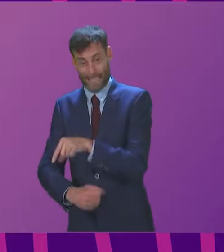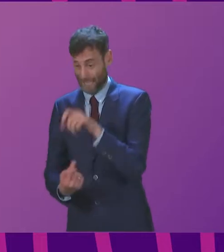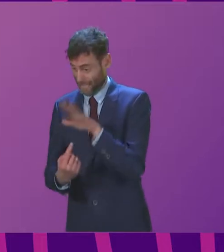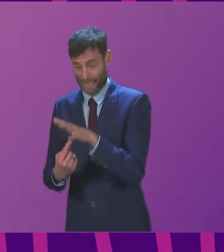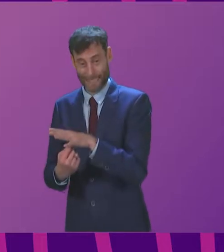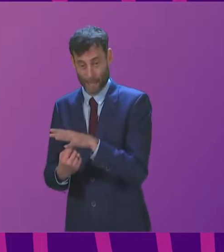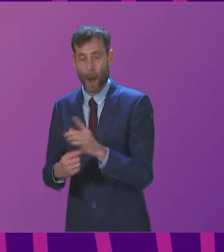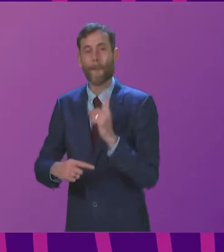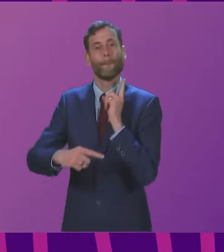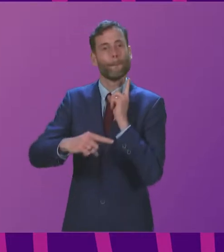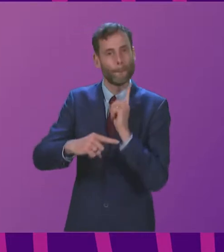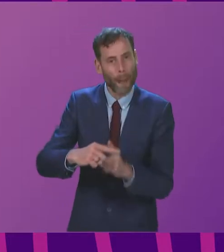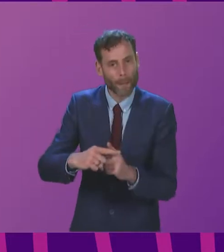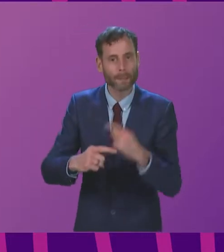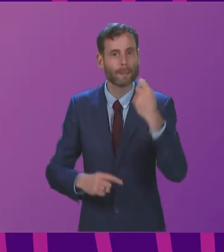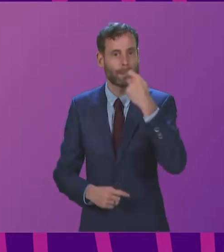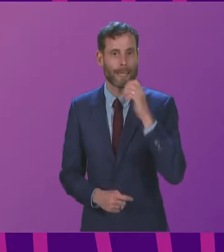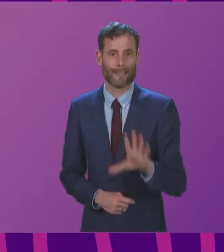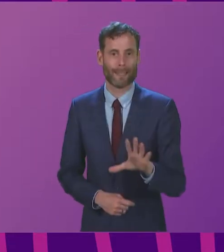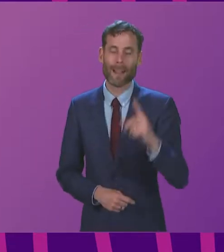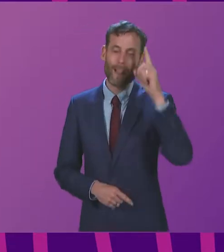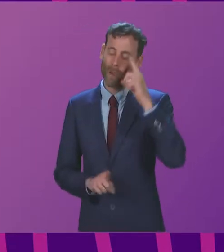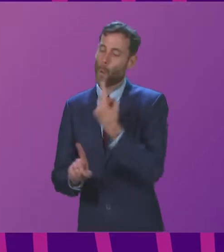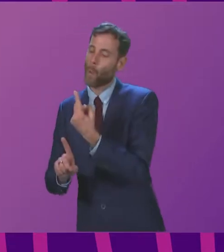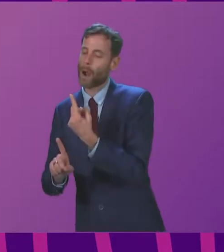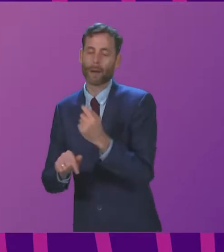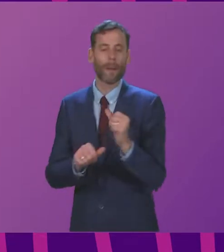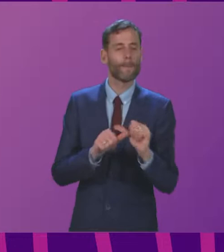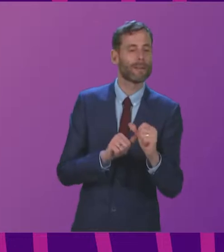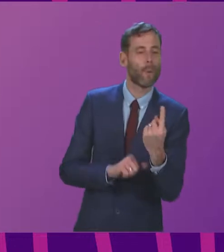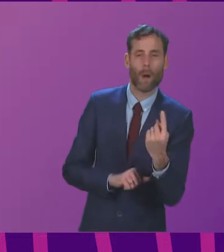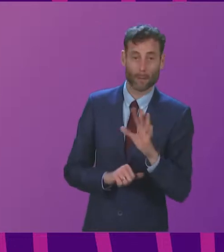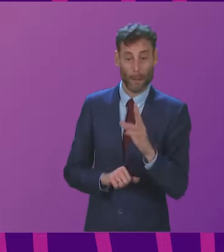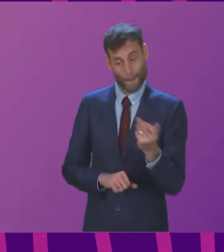themselves regularly. It is dangerous to start to pose that as a false choice. There